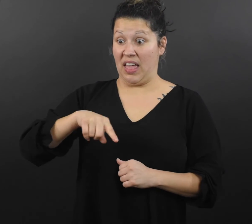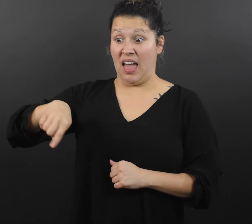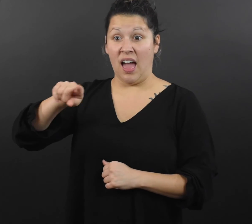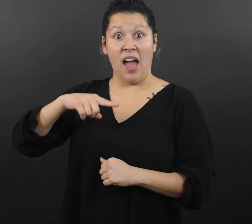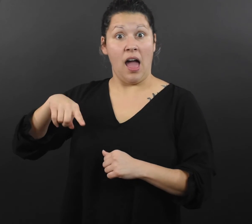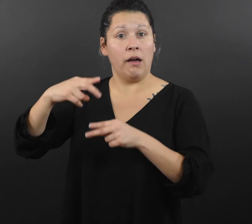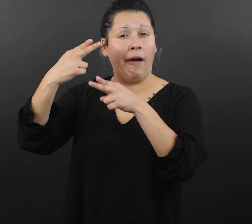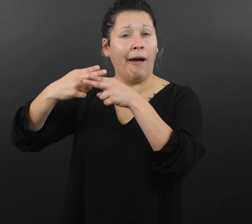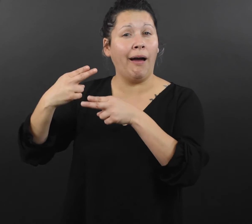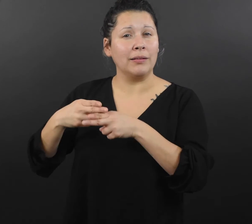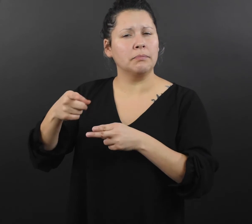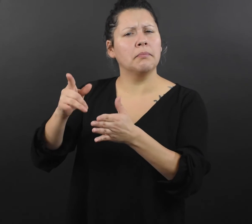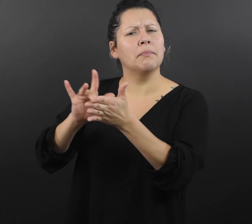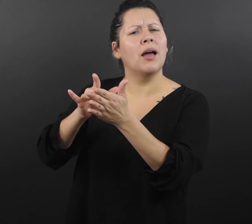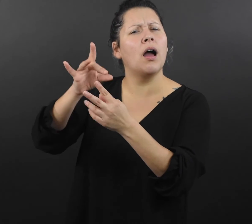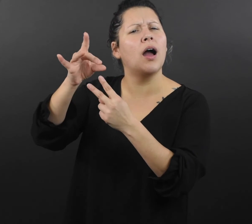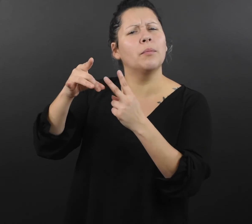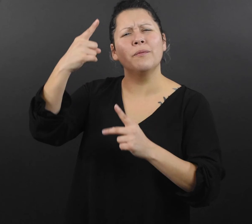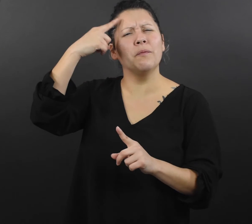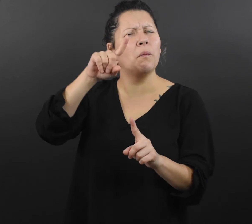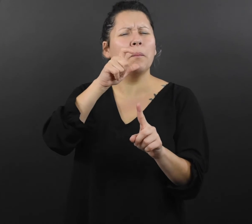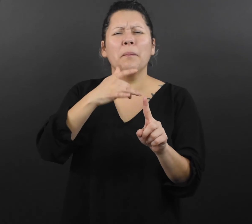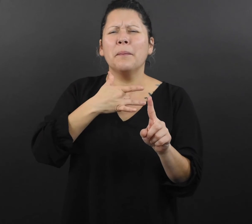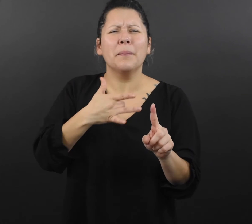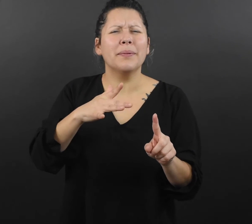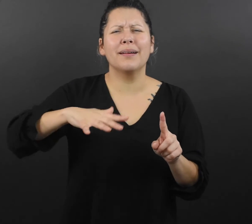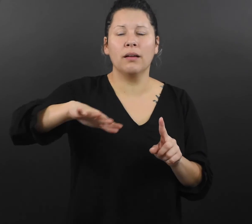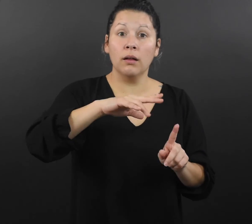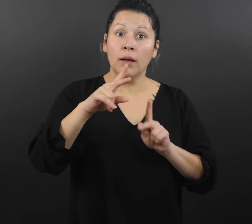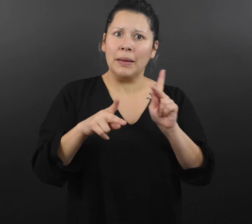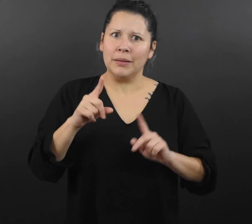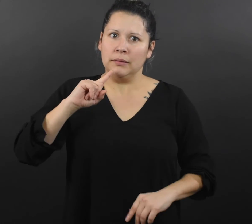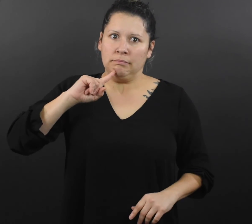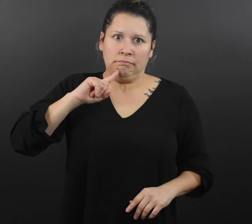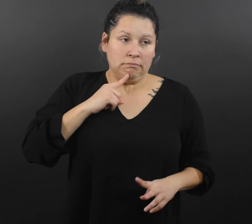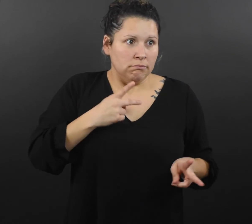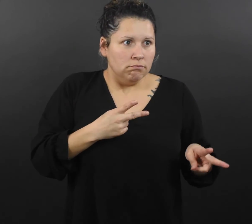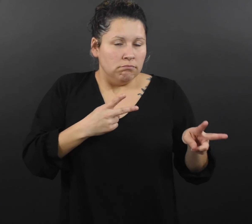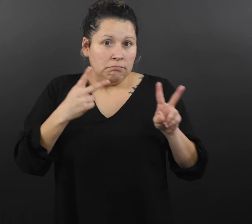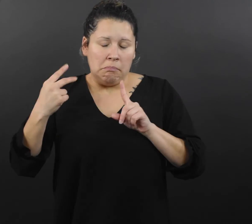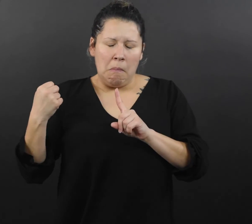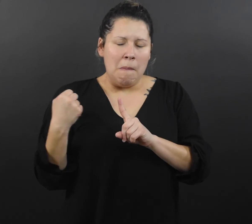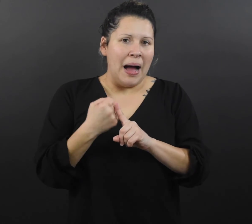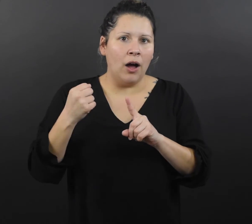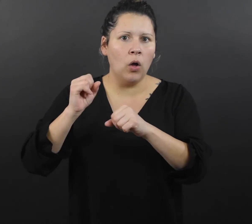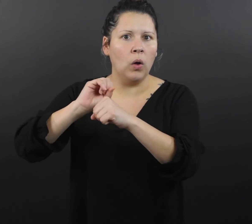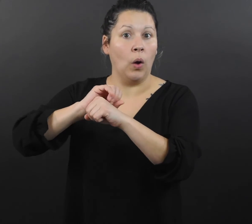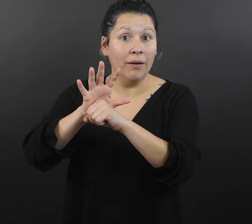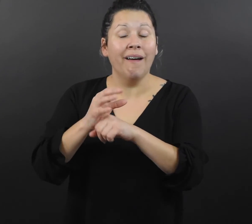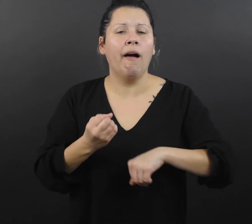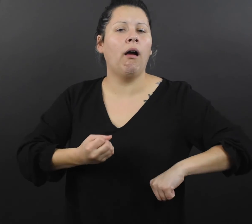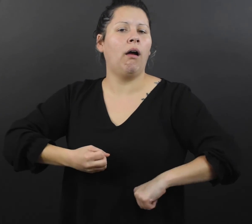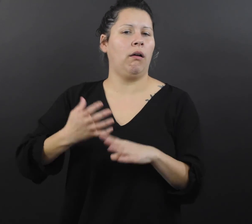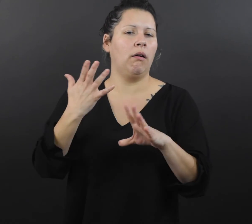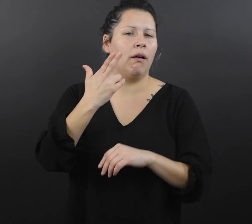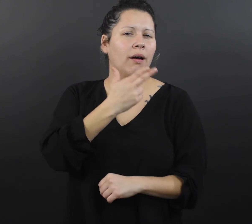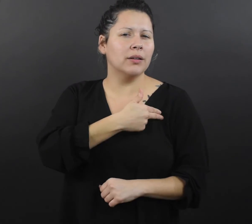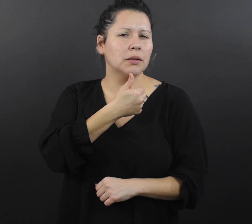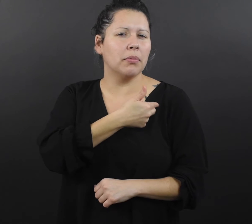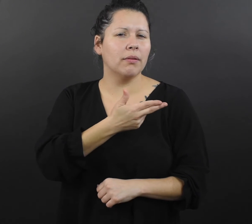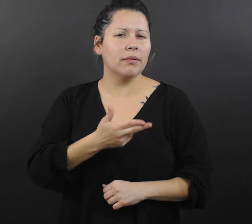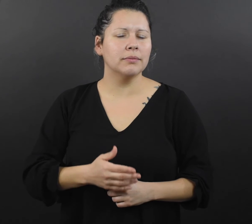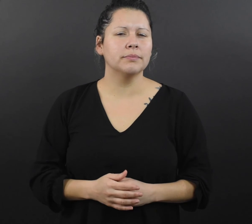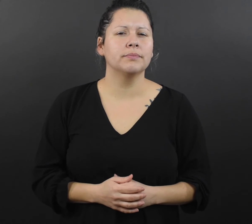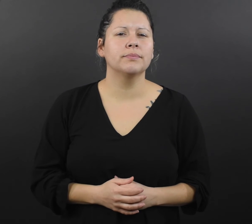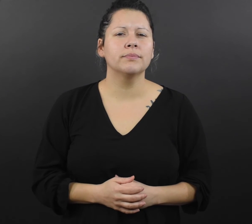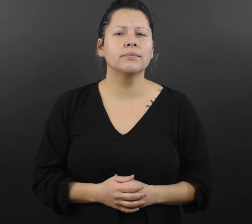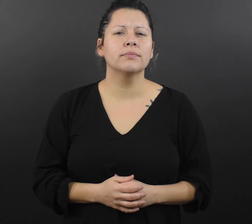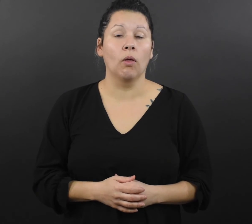These medication options are typically for people with severe COVID-19 who require hospitalization.